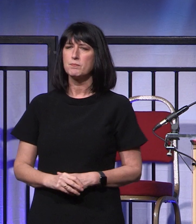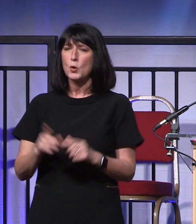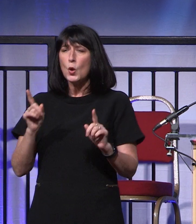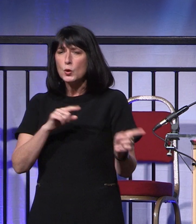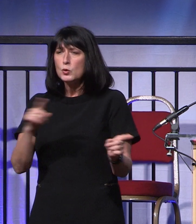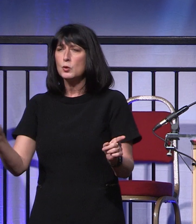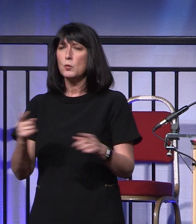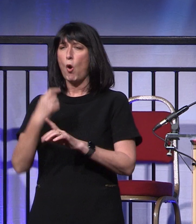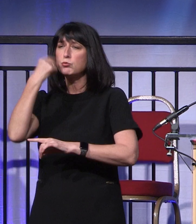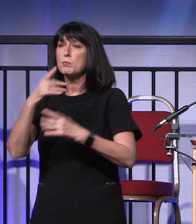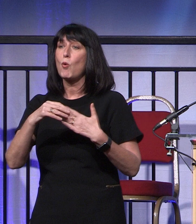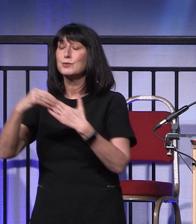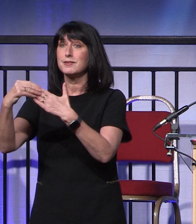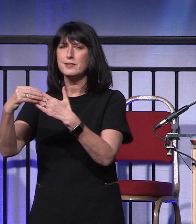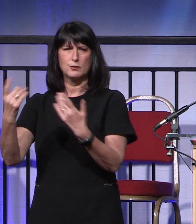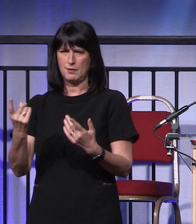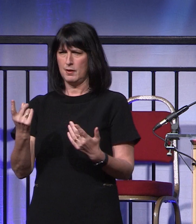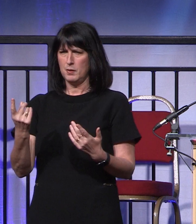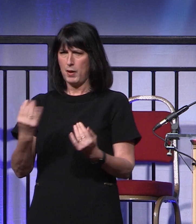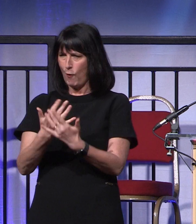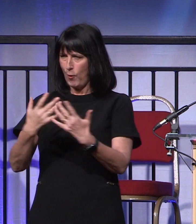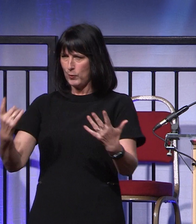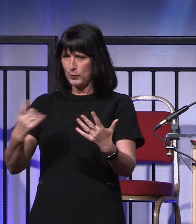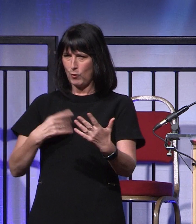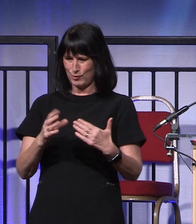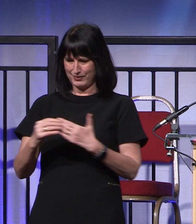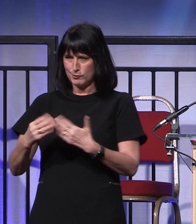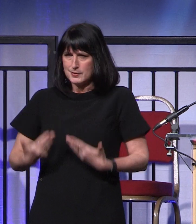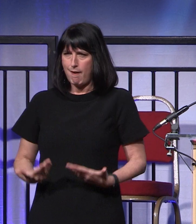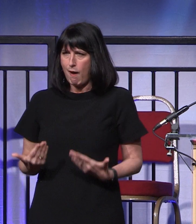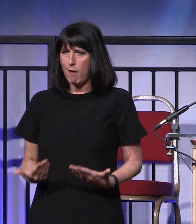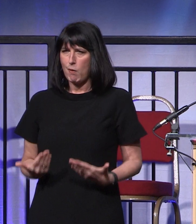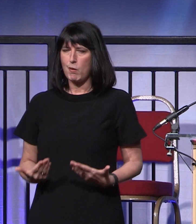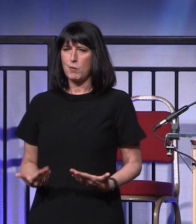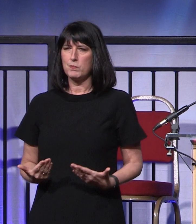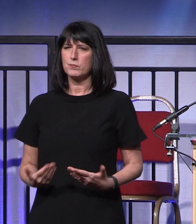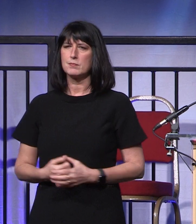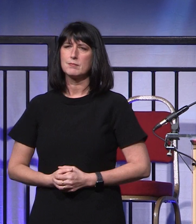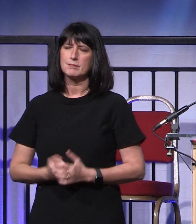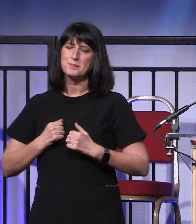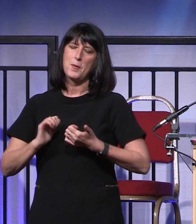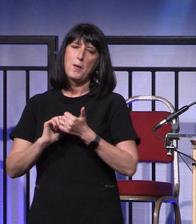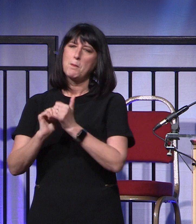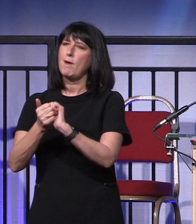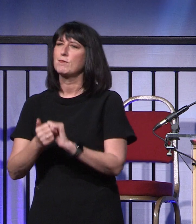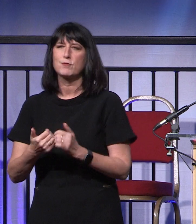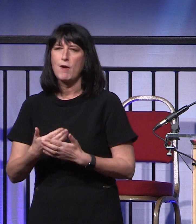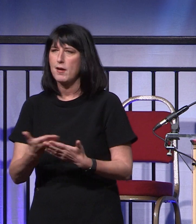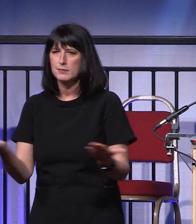but many of you are leaders here and now my friends do not wait for the